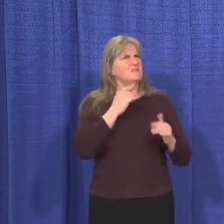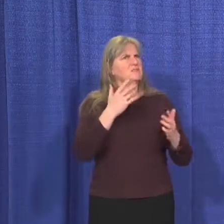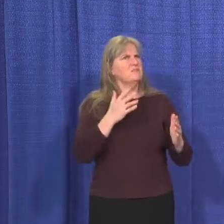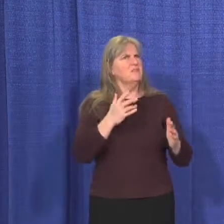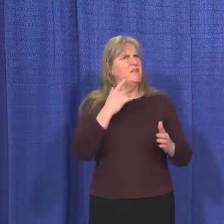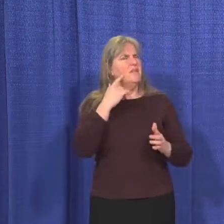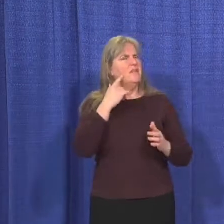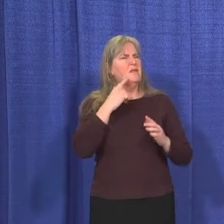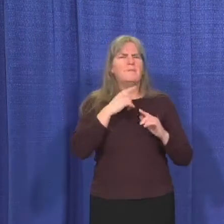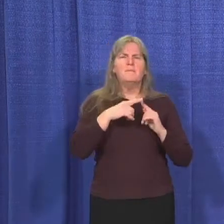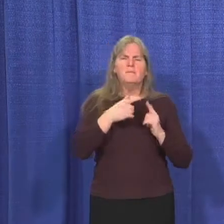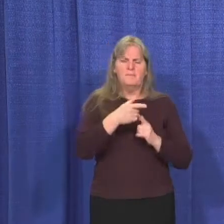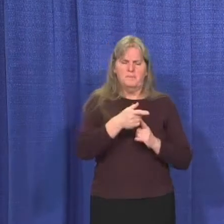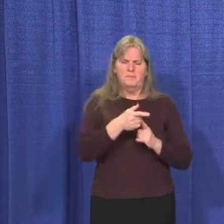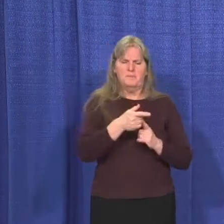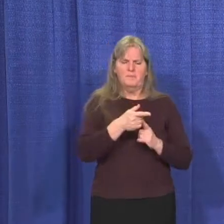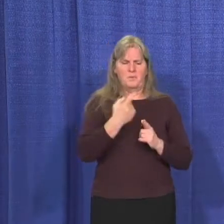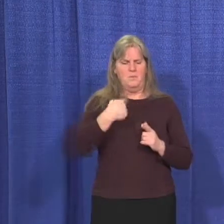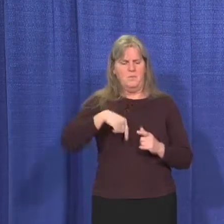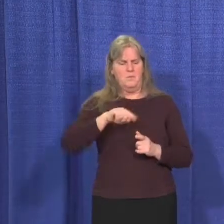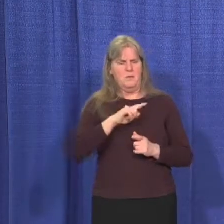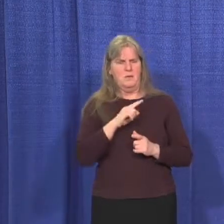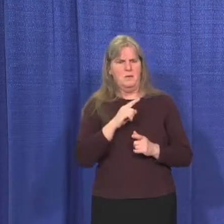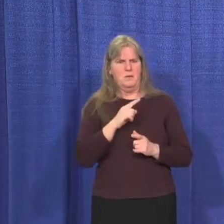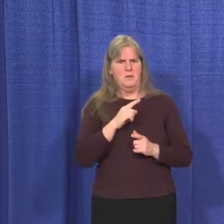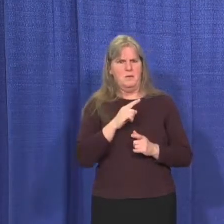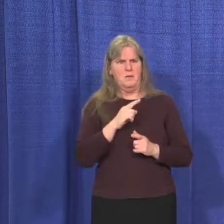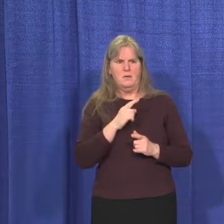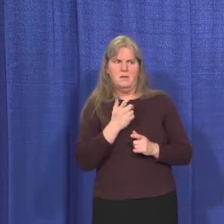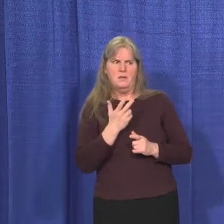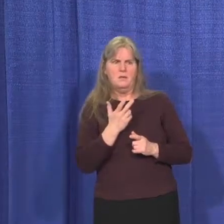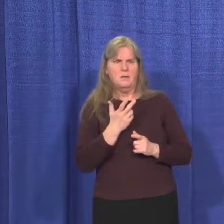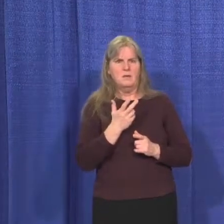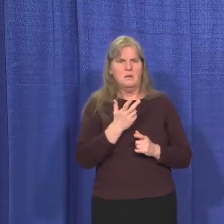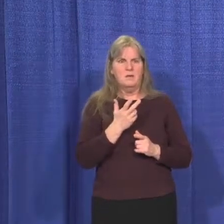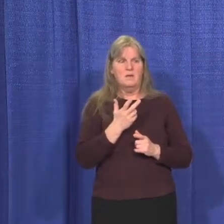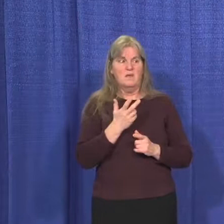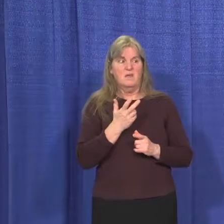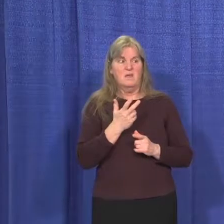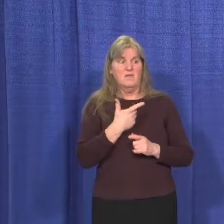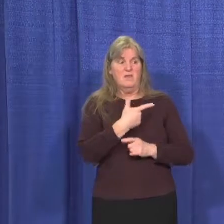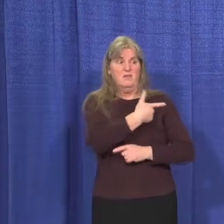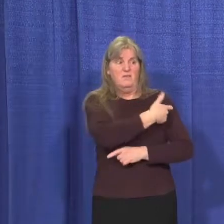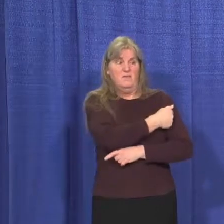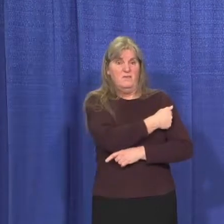it for the most part but, so we should not expect her have much hope of seeing the end of this